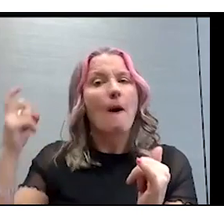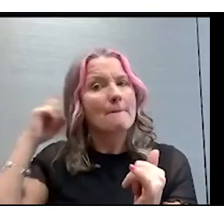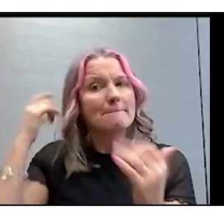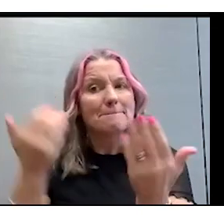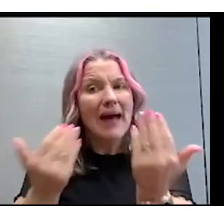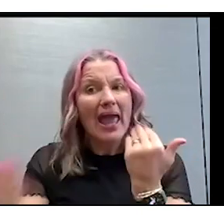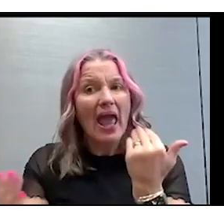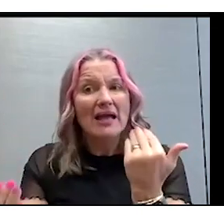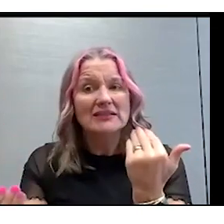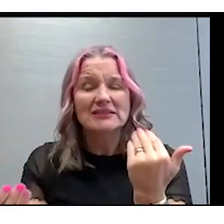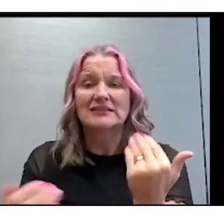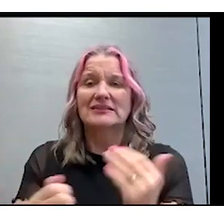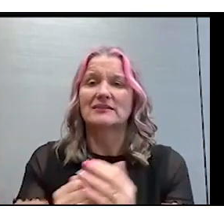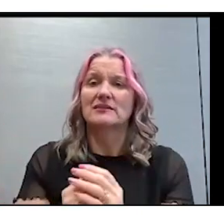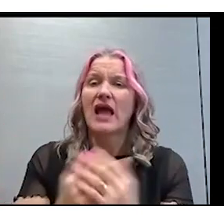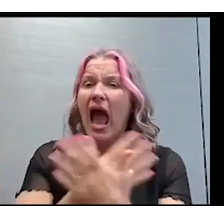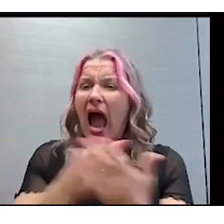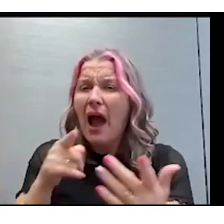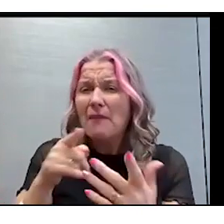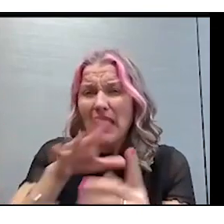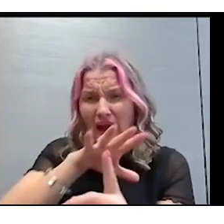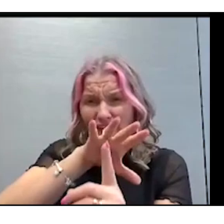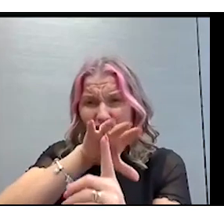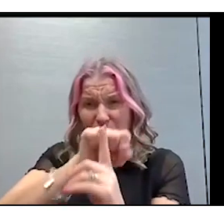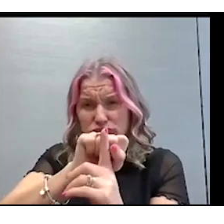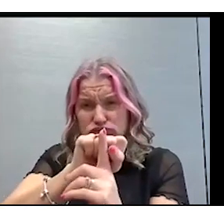we did, how many of them have a defect? And that's our measurement, right?